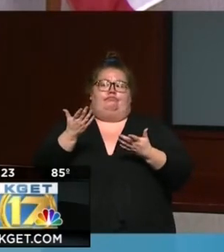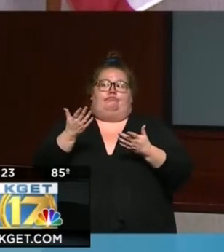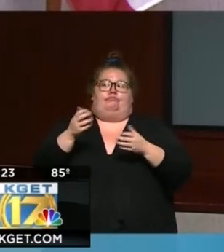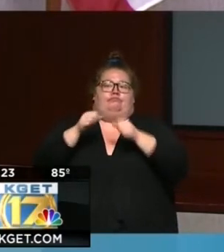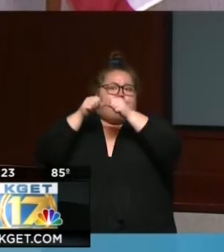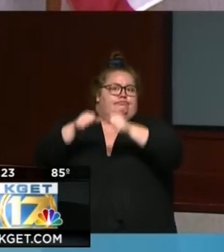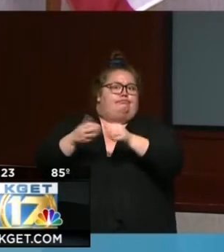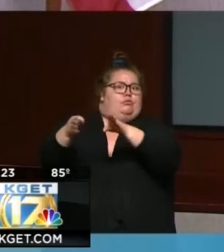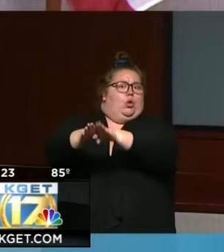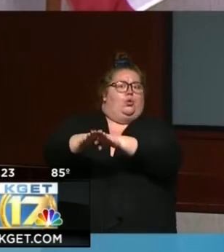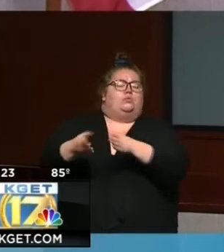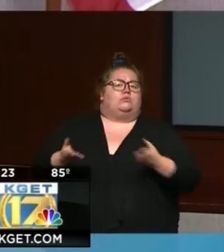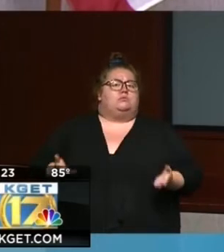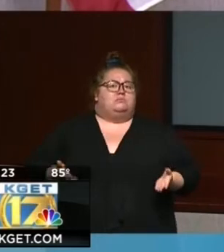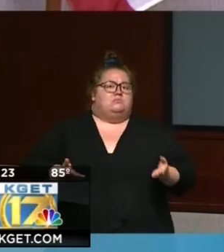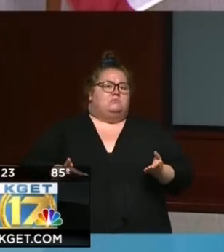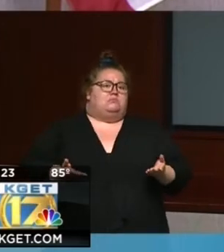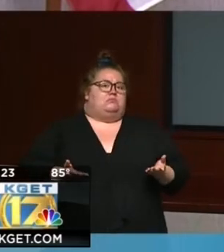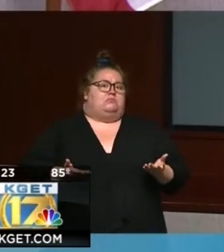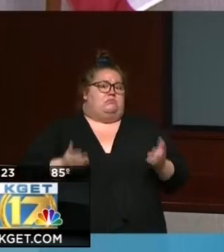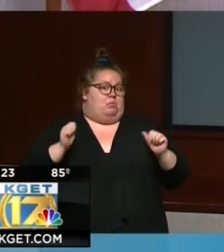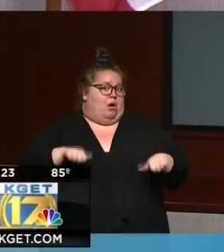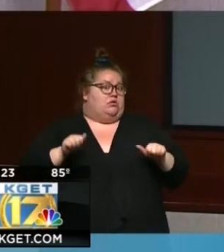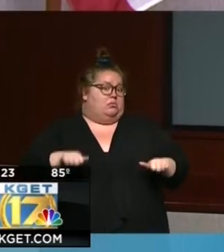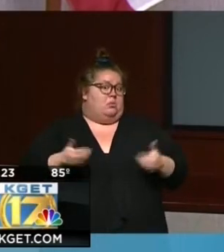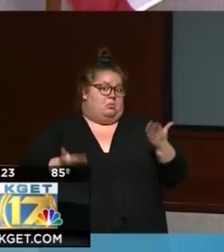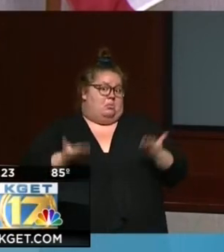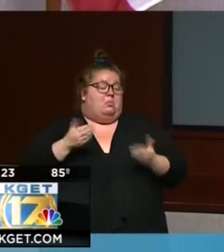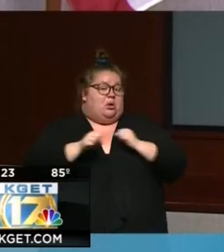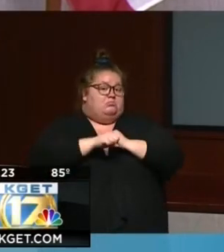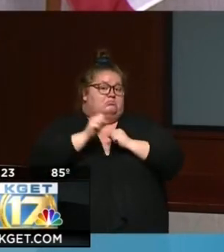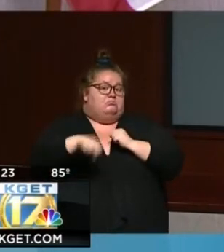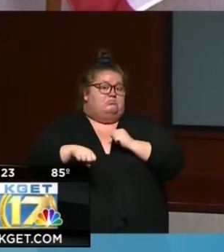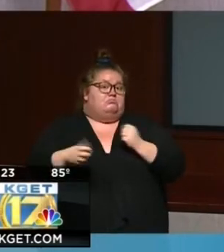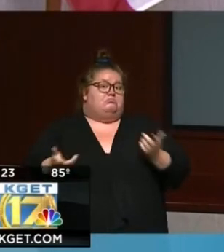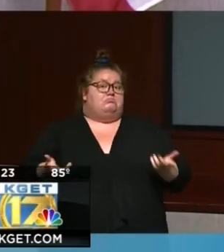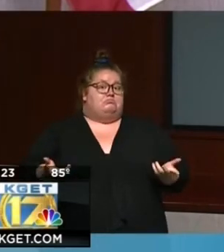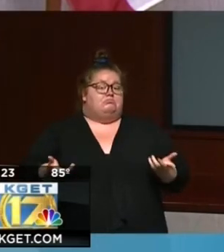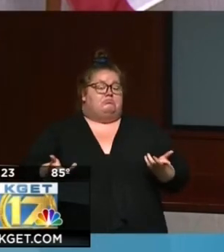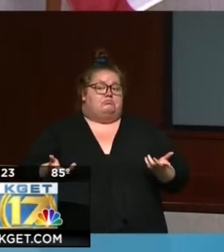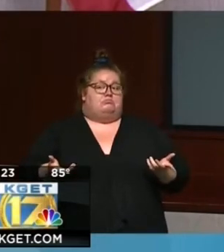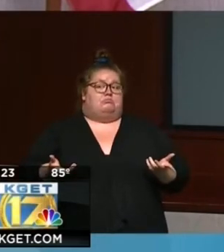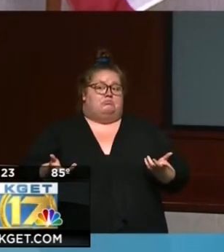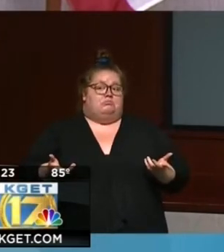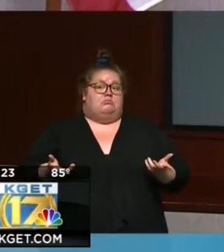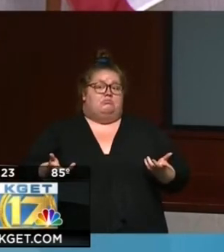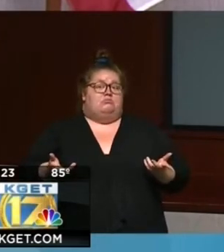GUIDELINES AND WHO MAY NOT. AND I THINK IT IS ENTIRELY POSSIBLE THAT -- IT'S ENTIRELY